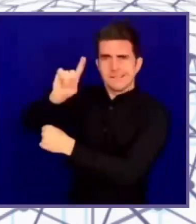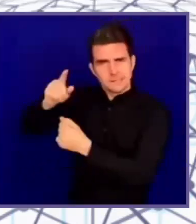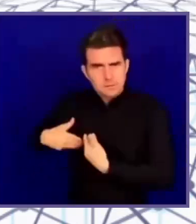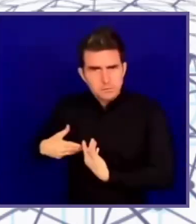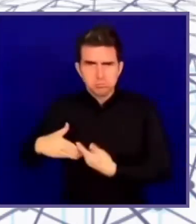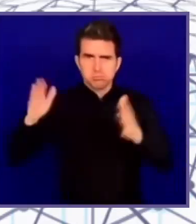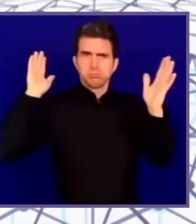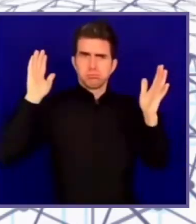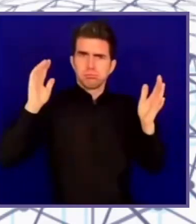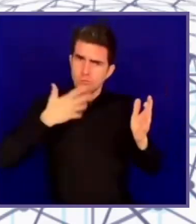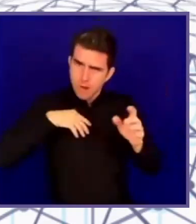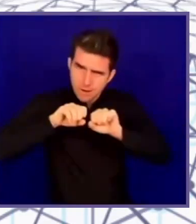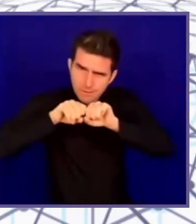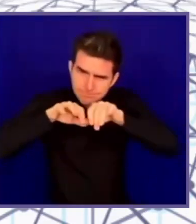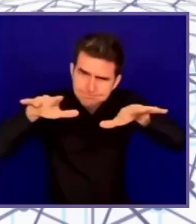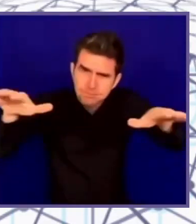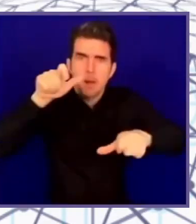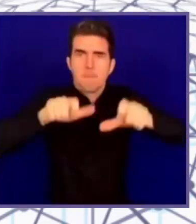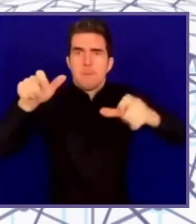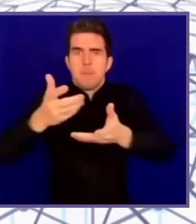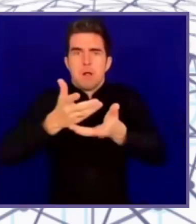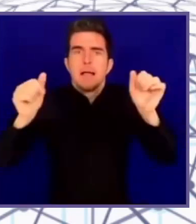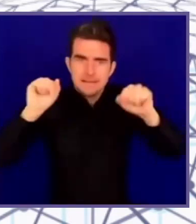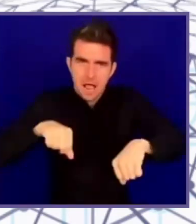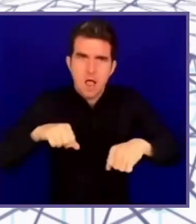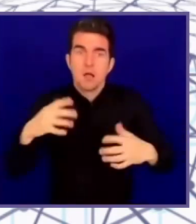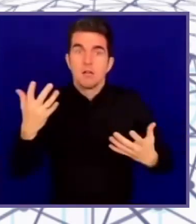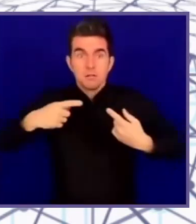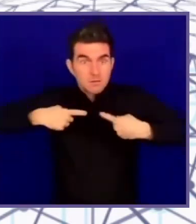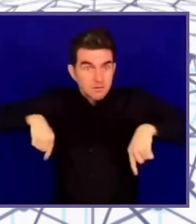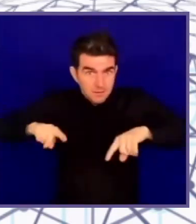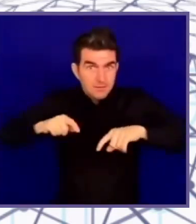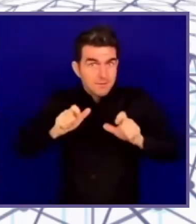discriminated against. I did grow up as a child and a family with disability but I've never been